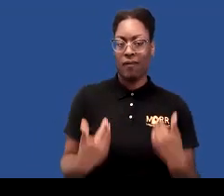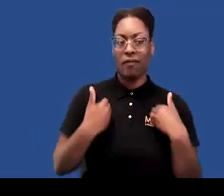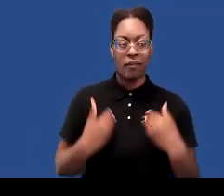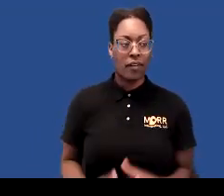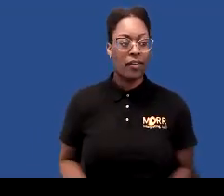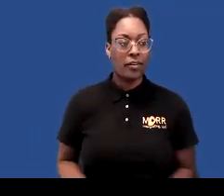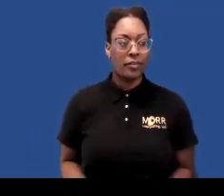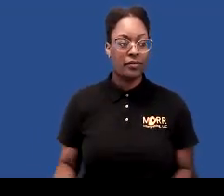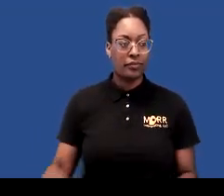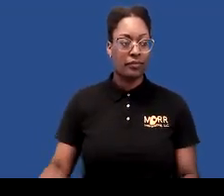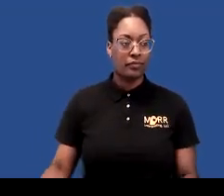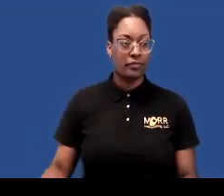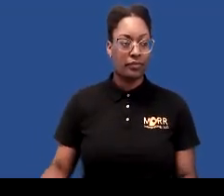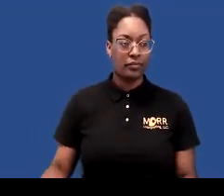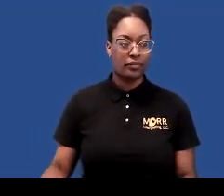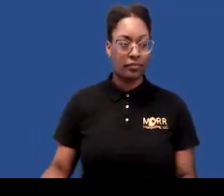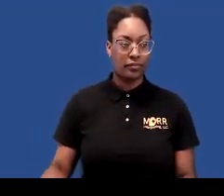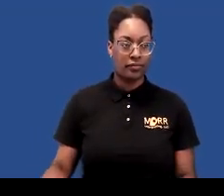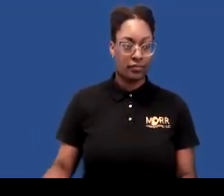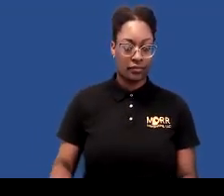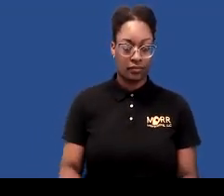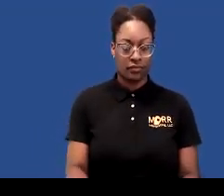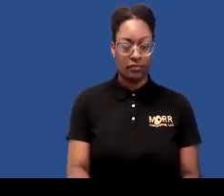So Context: A Need for More Research and Pandemic-Related Concerns.